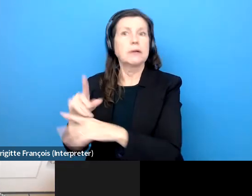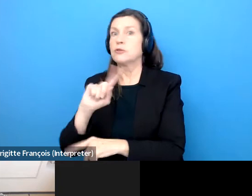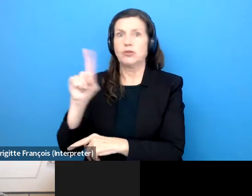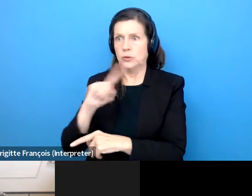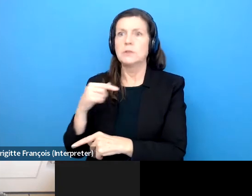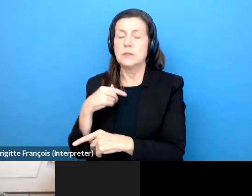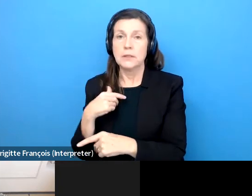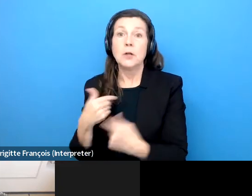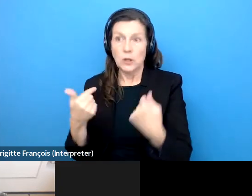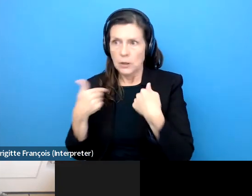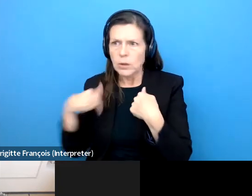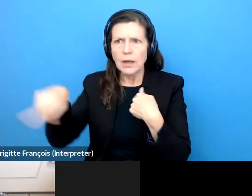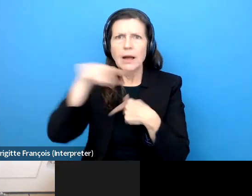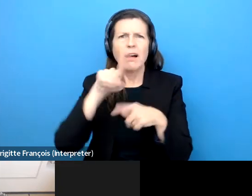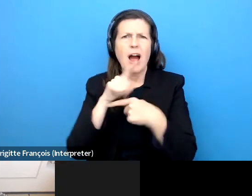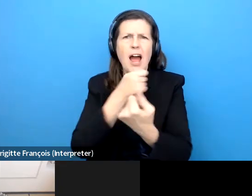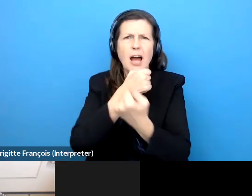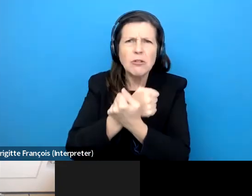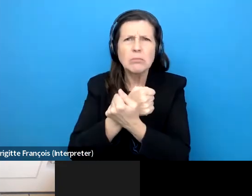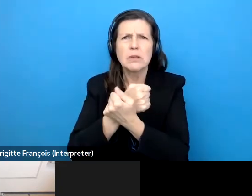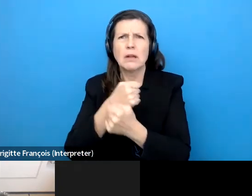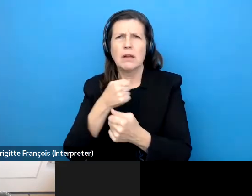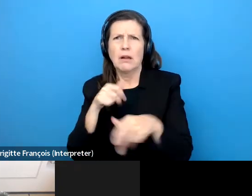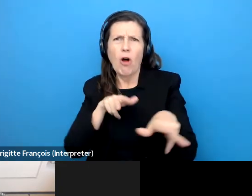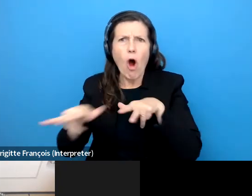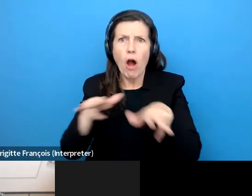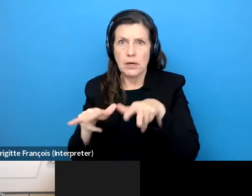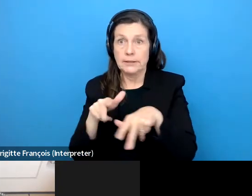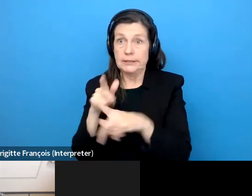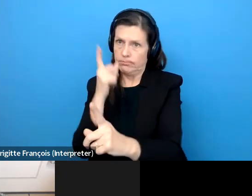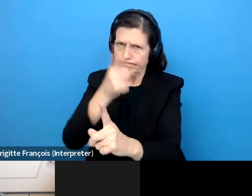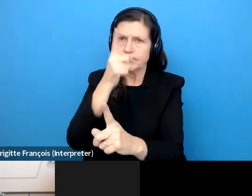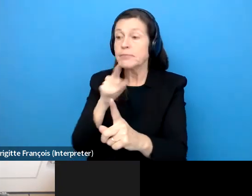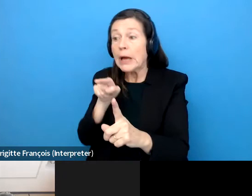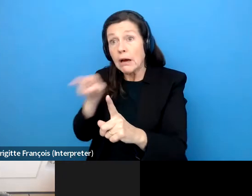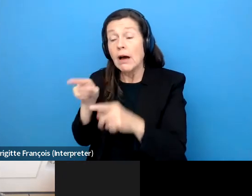They say there is corruption, there is connivance